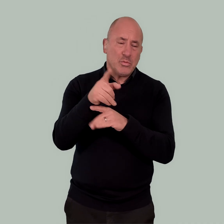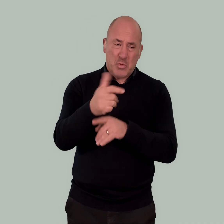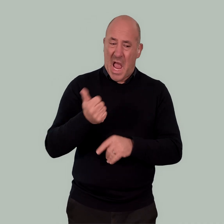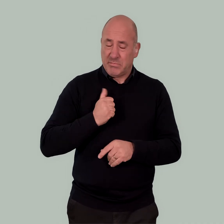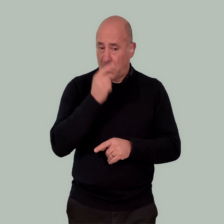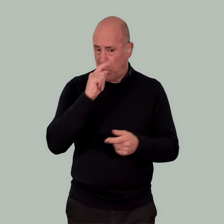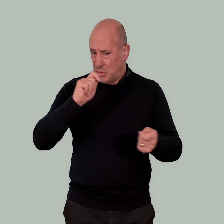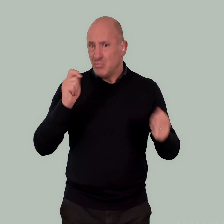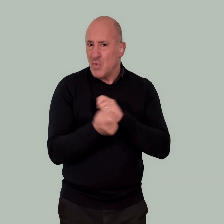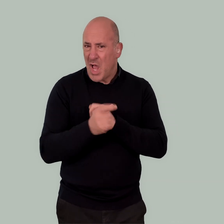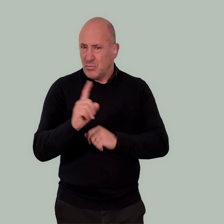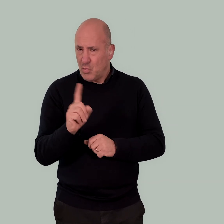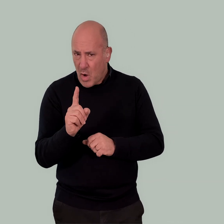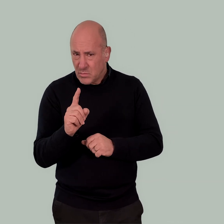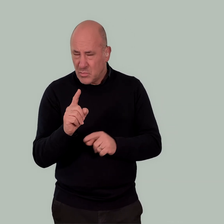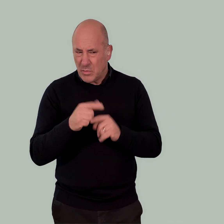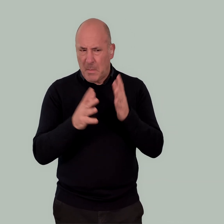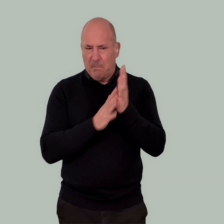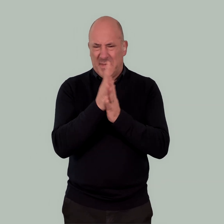(and might be expected to change in the future),